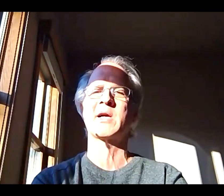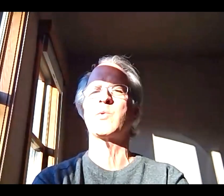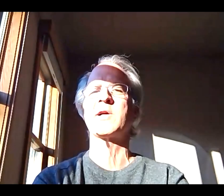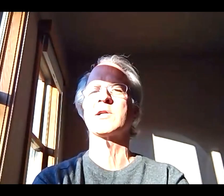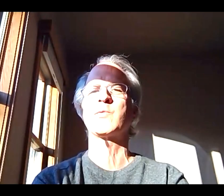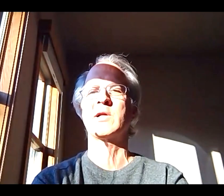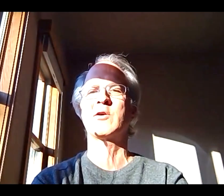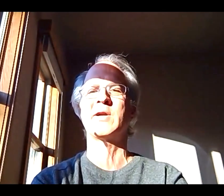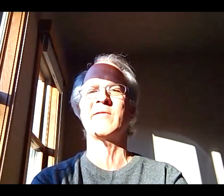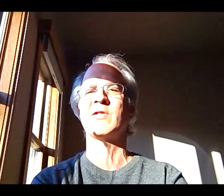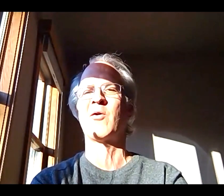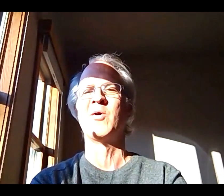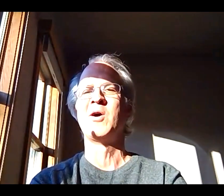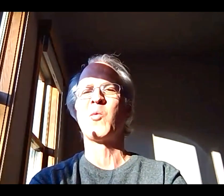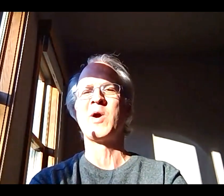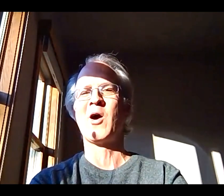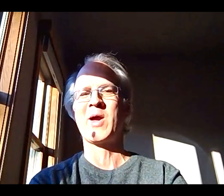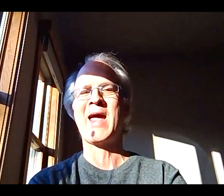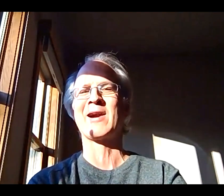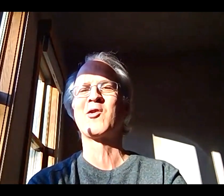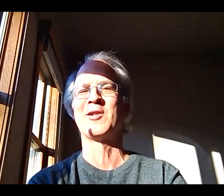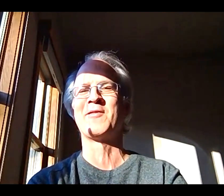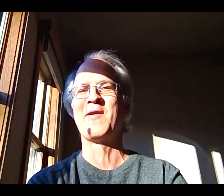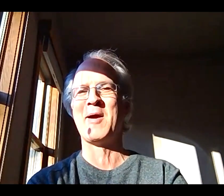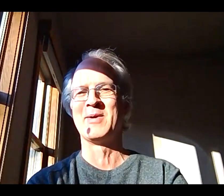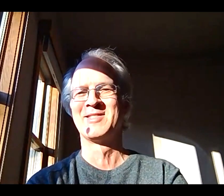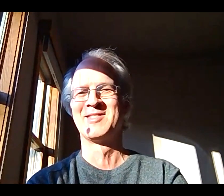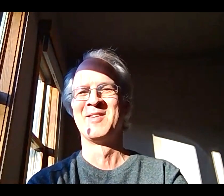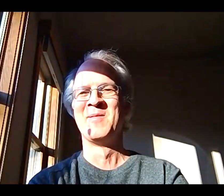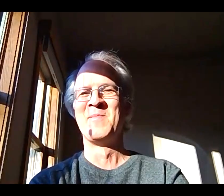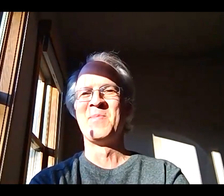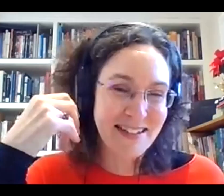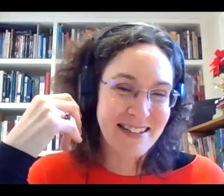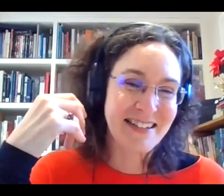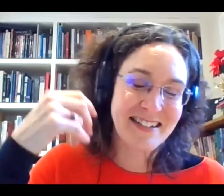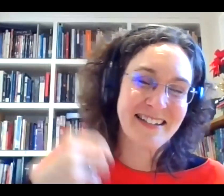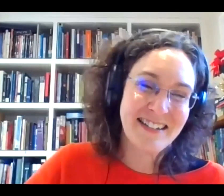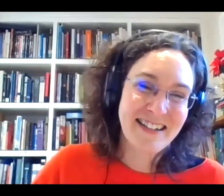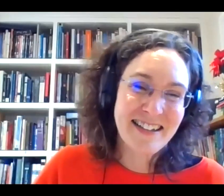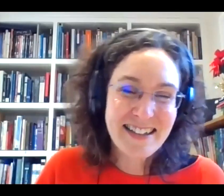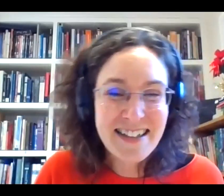because we think it's really good, even though we know we can't call it famous because it